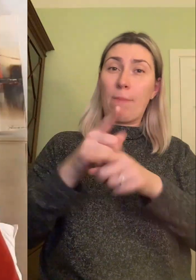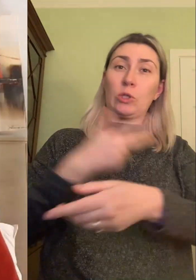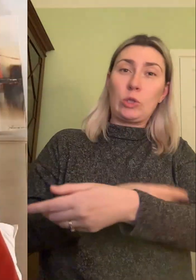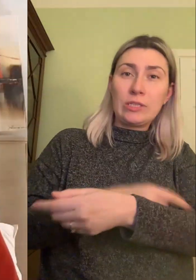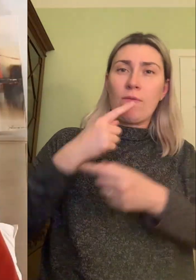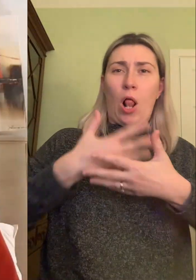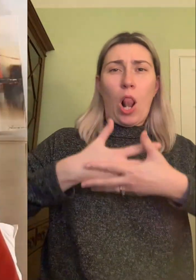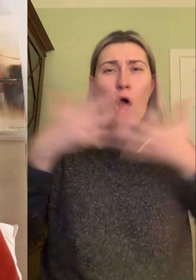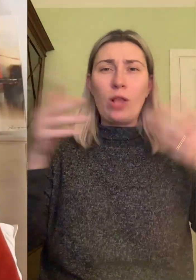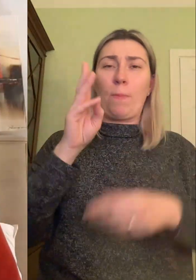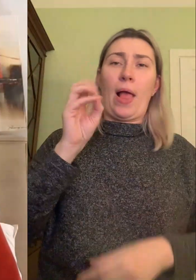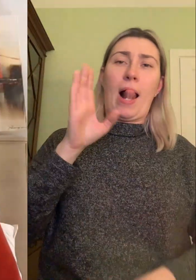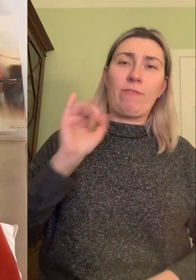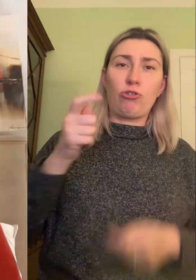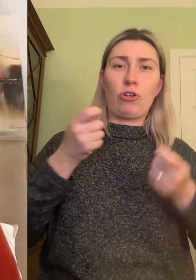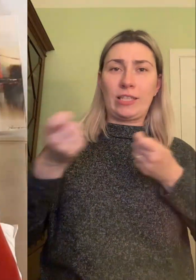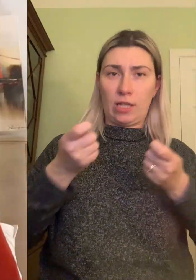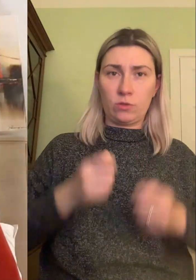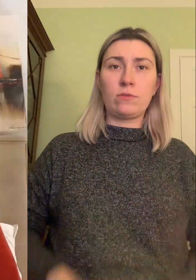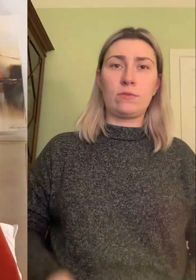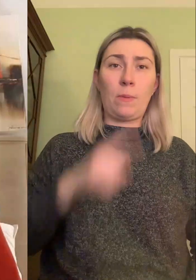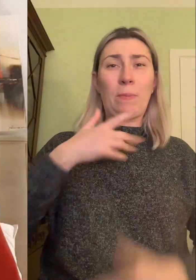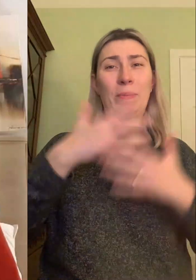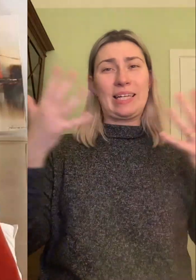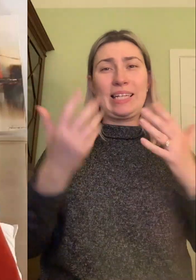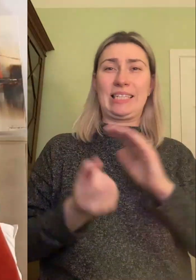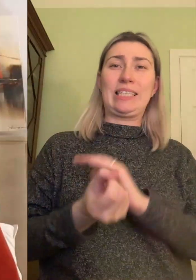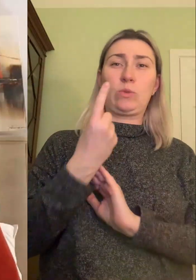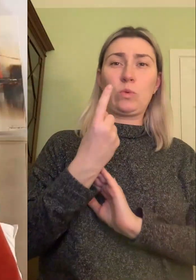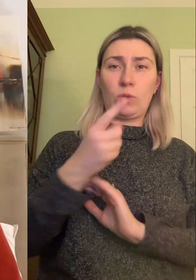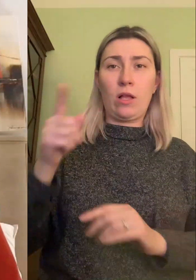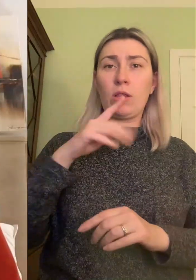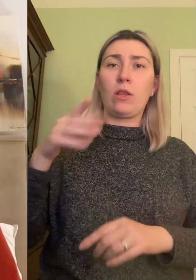who have had a lot of pelvic radiation. So, it is a big issue. He doesn't want